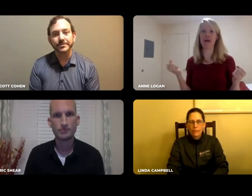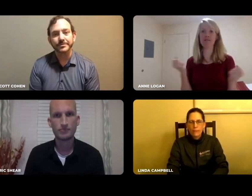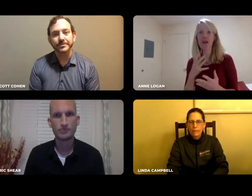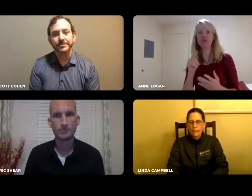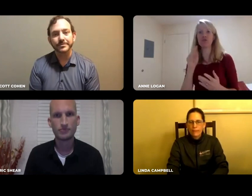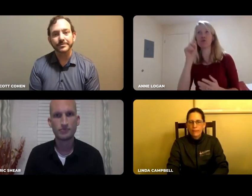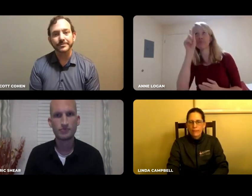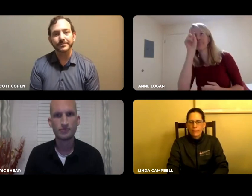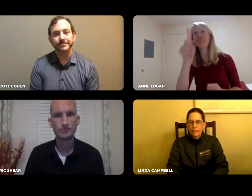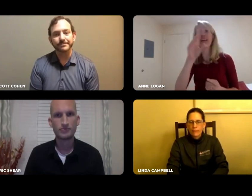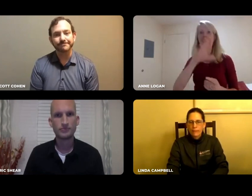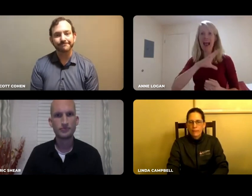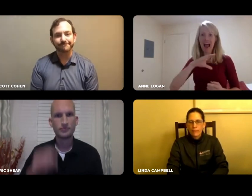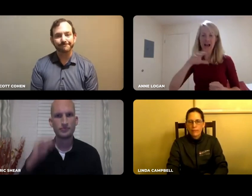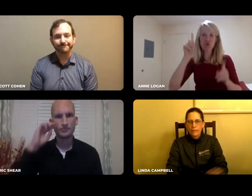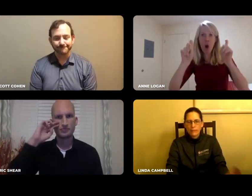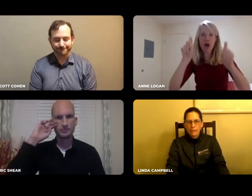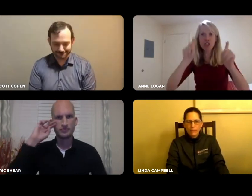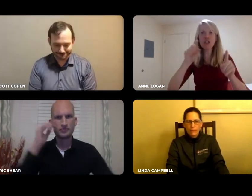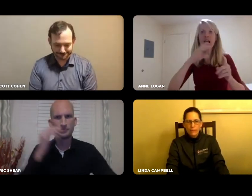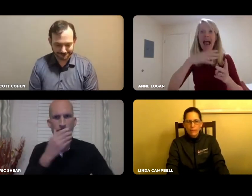to ask questions and write